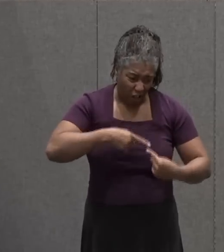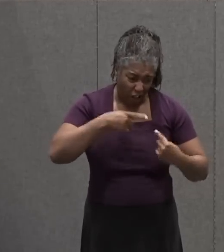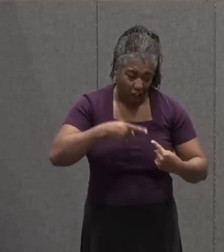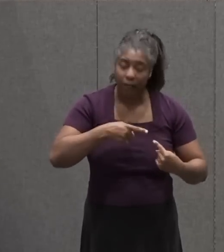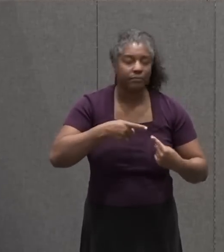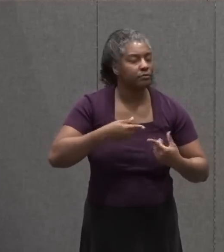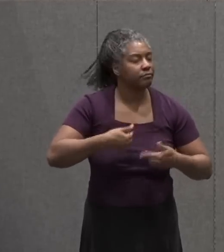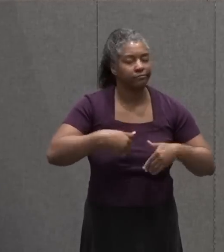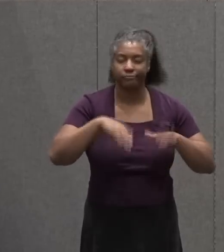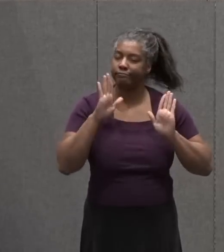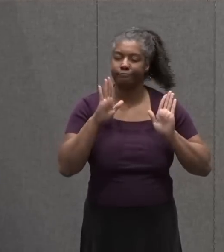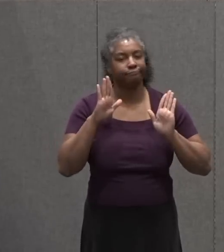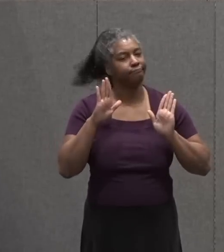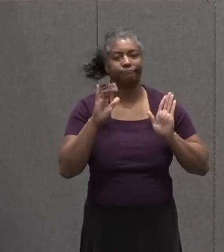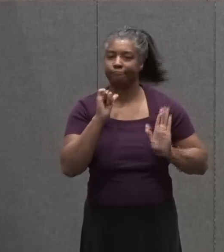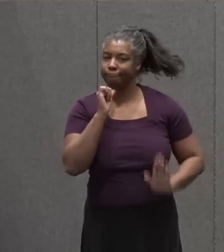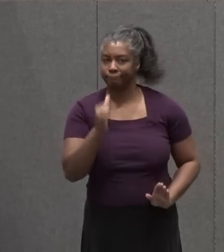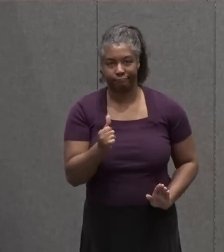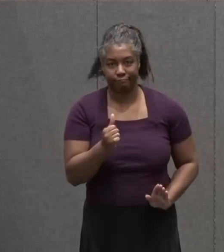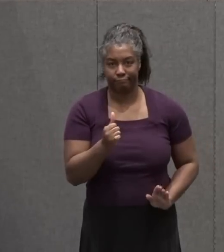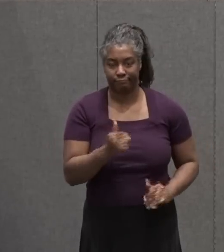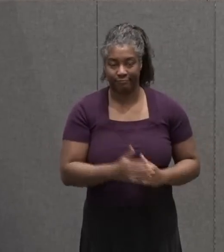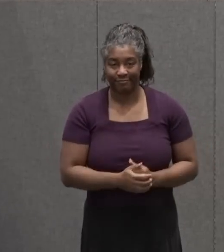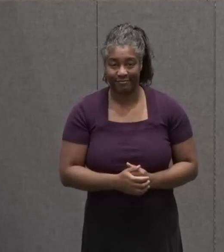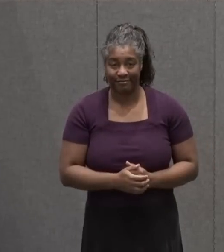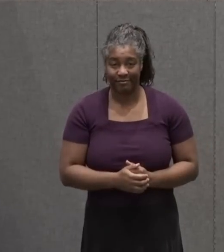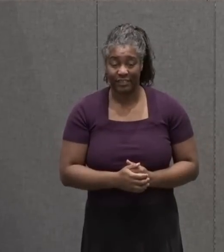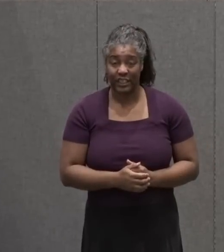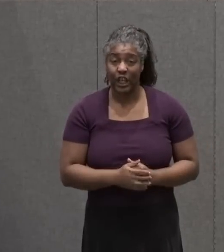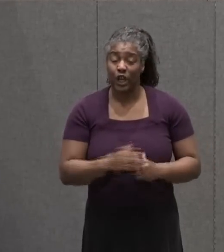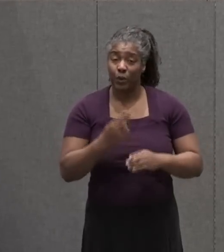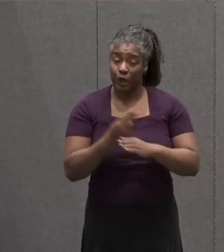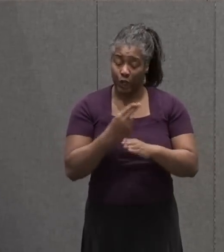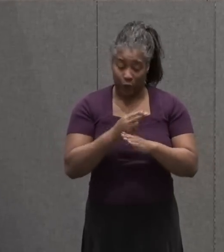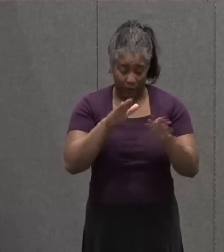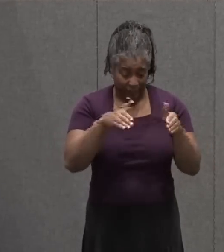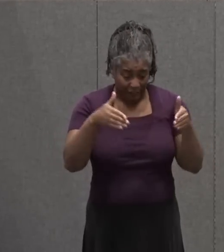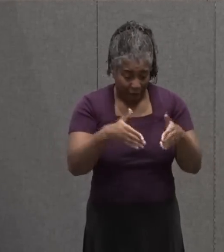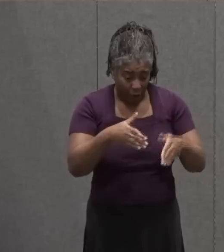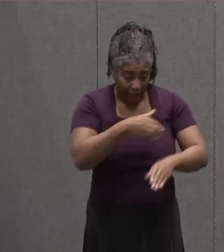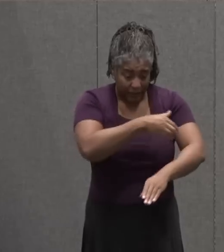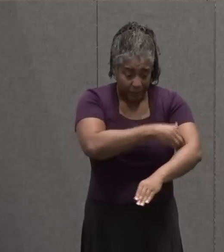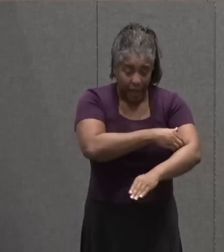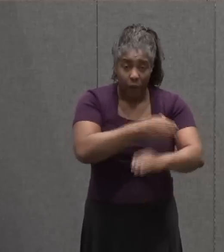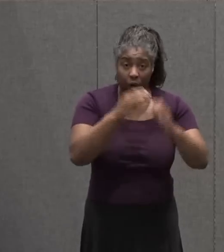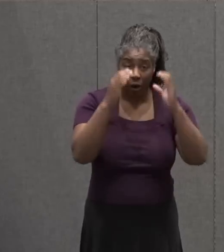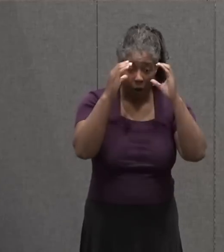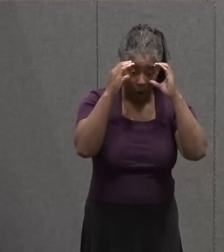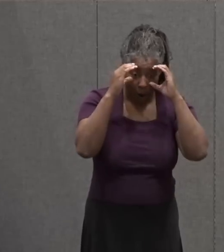When do we use focus power? Well we can use it when we want to listen